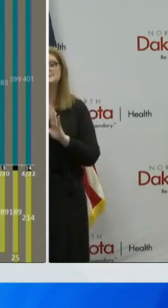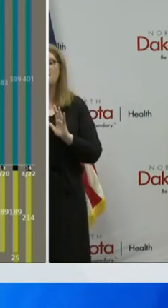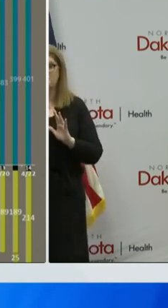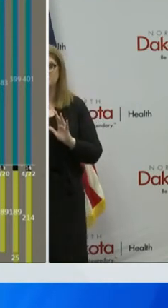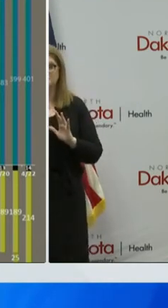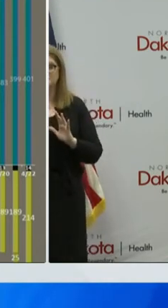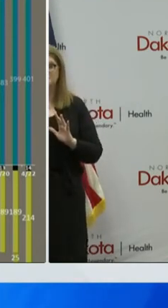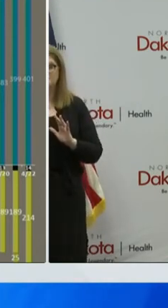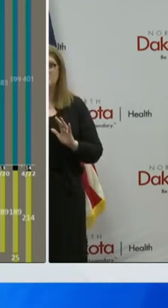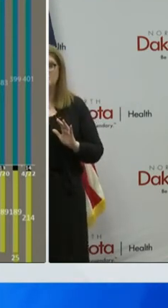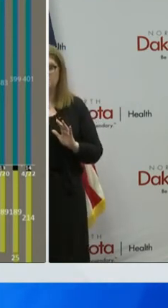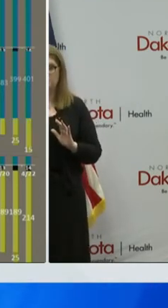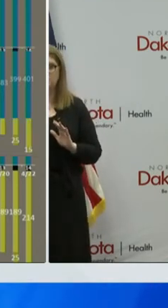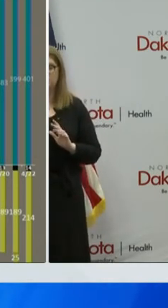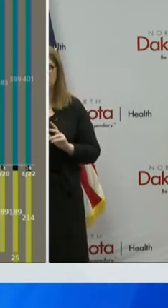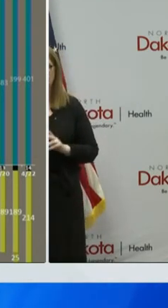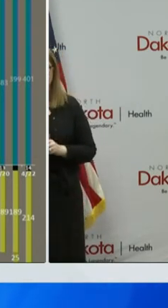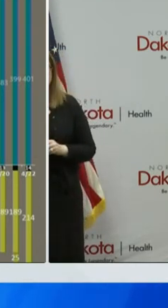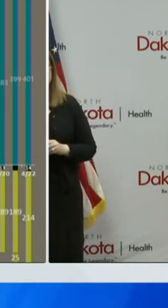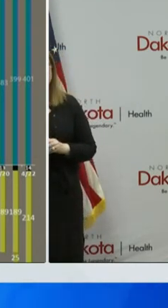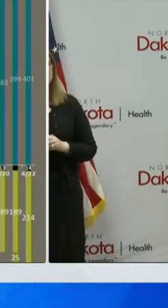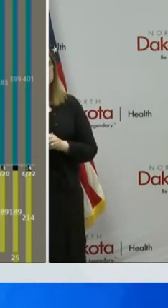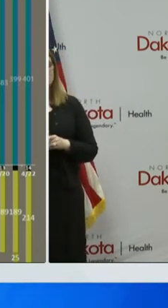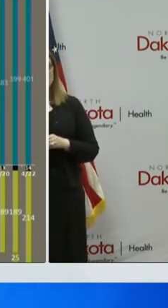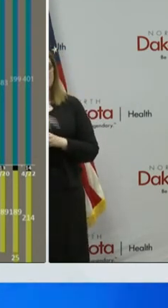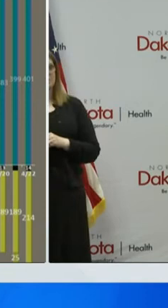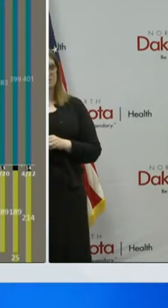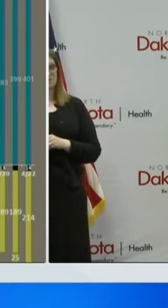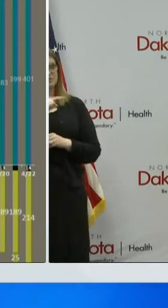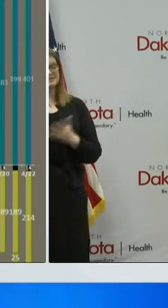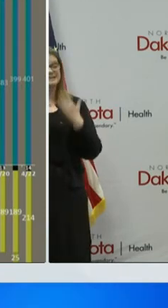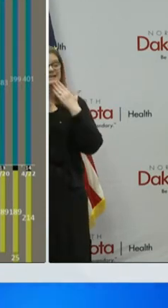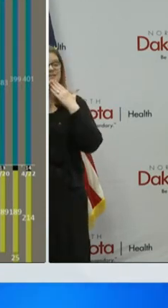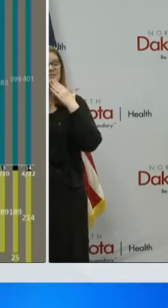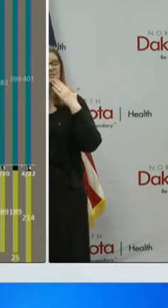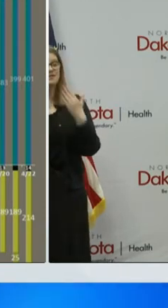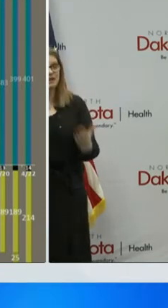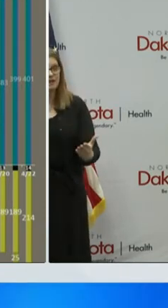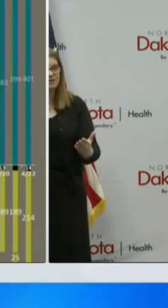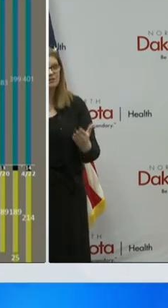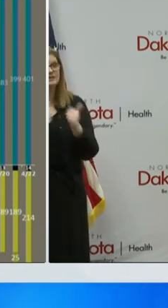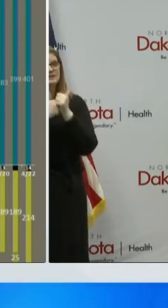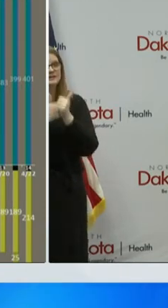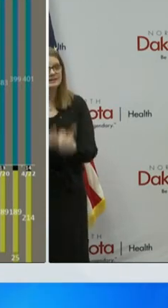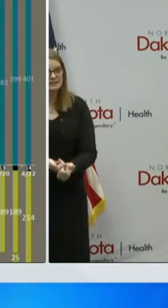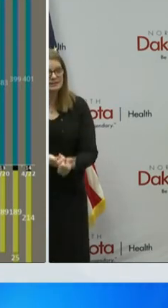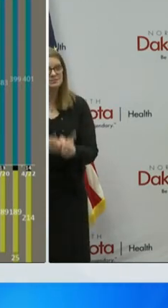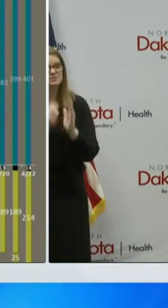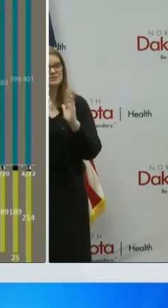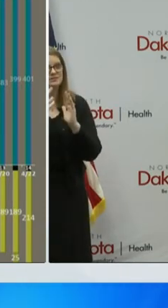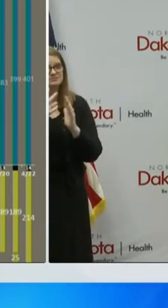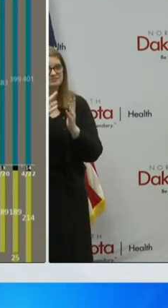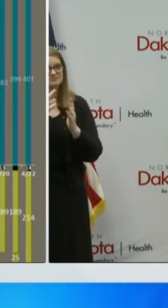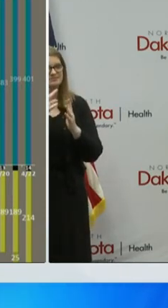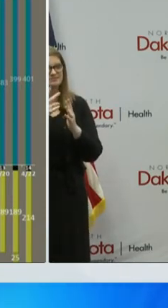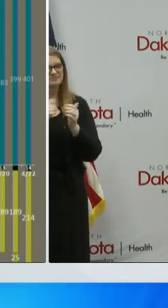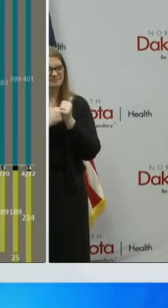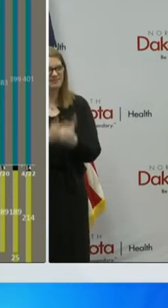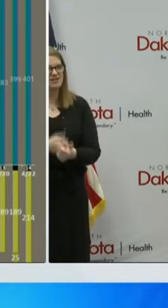WEDNESDAY. AND WE'VE HAD OUR BUSIEST WEEK SINCE THEN. SO AGAIN WE THANK EVERYBODY FOR